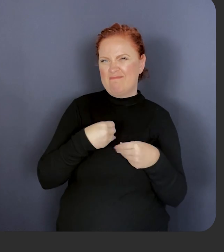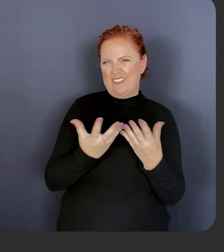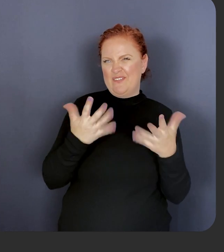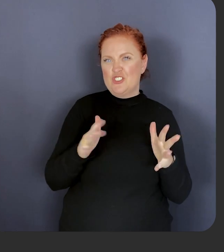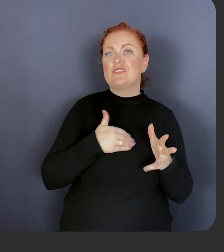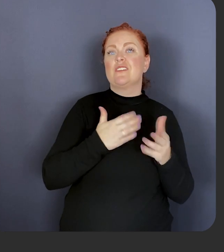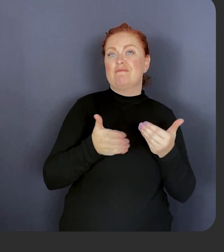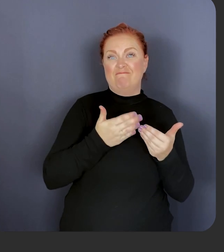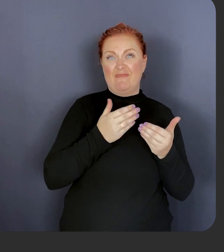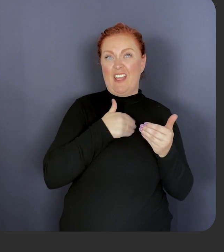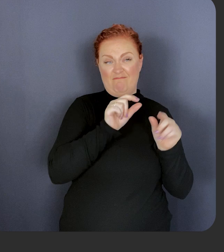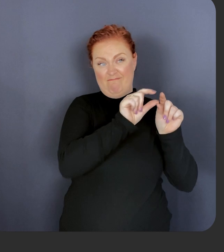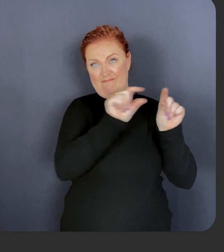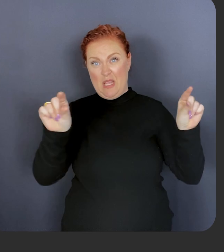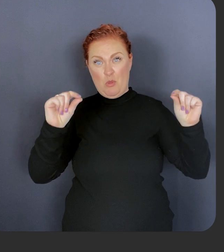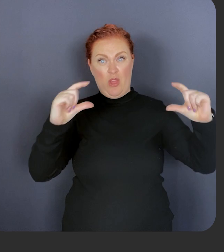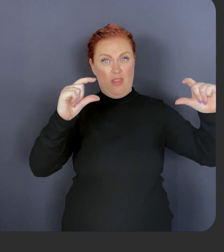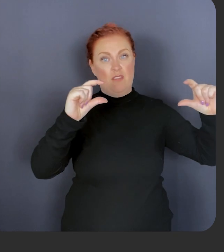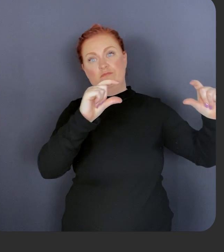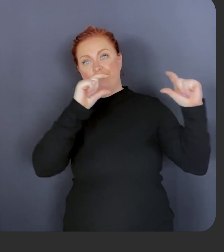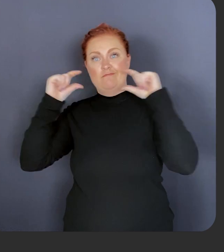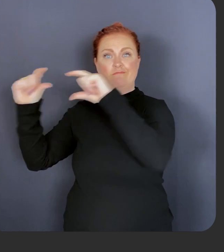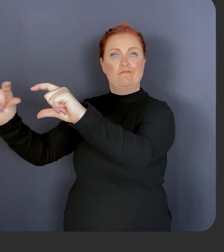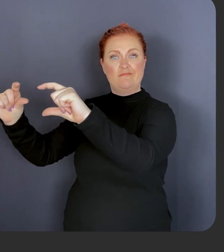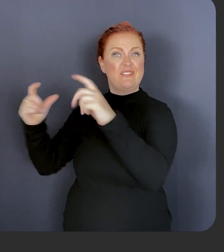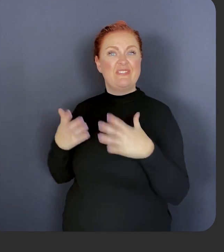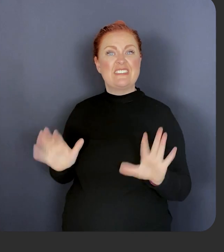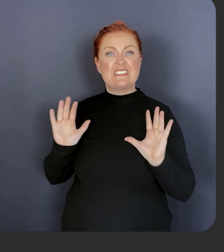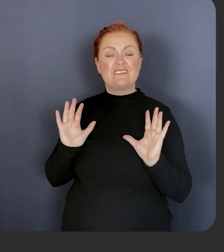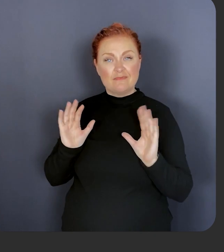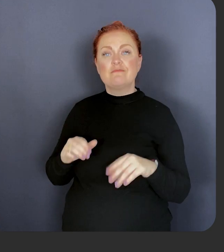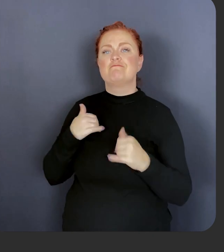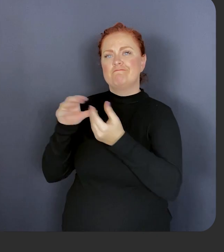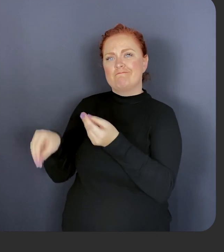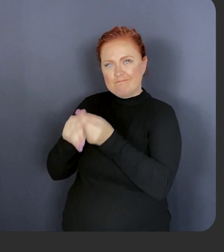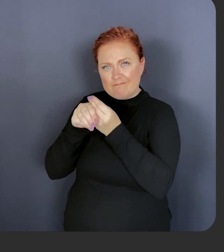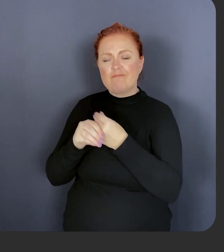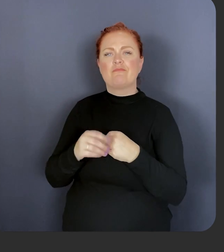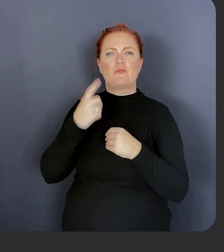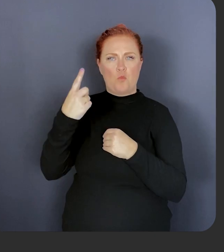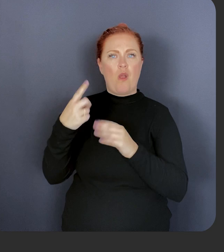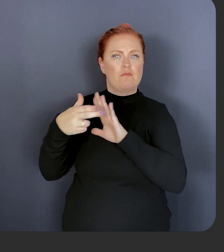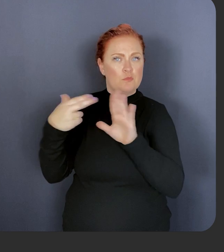And all I have to do is add this aria-label value. So all I'm doing is adding just the aria-label,